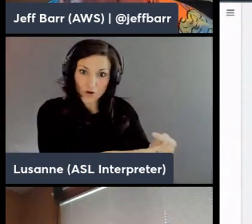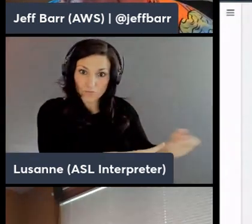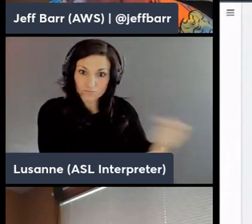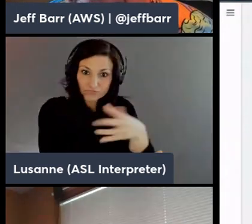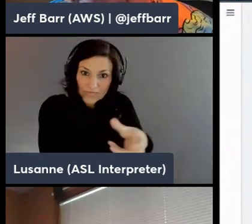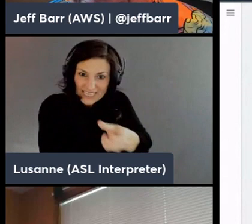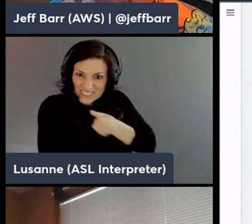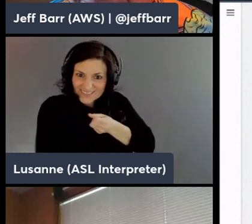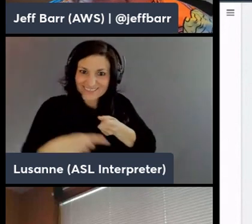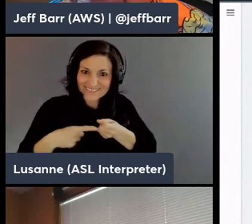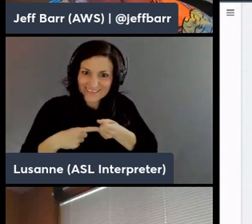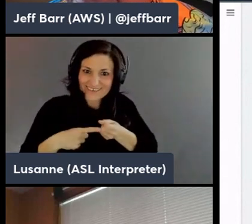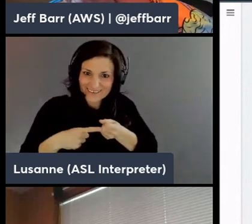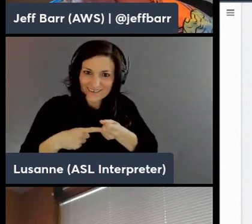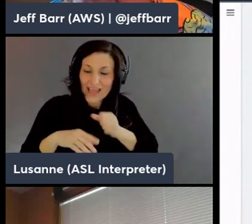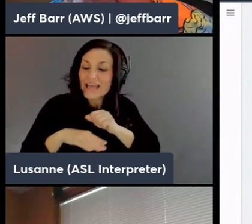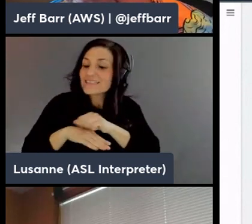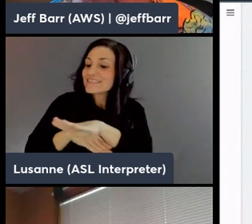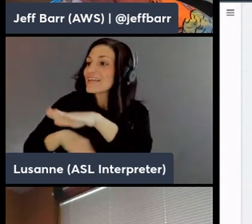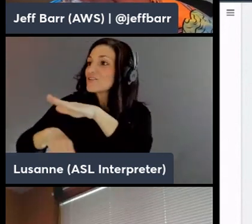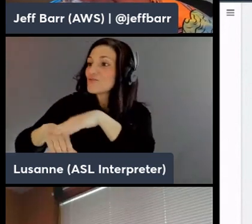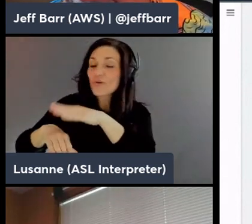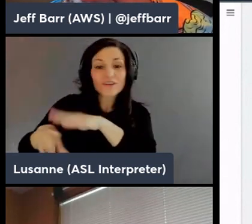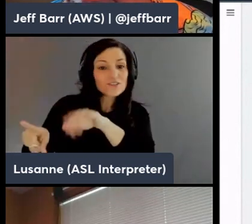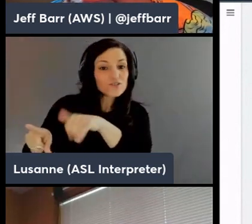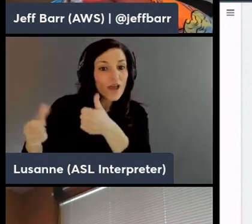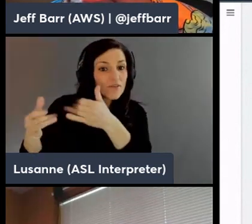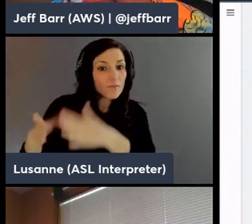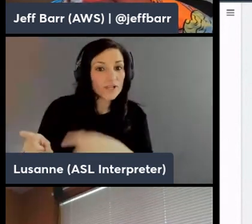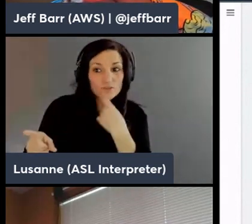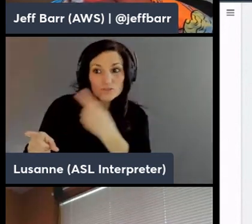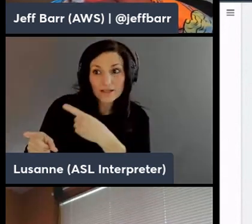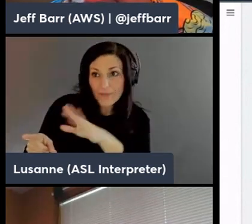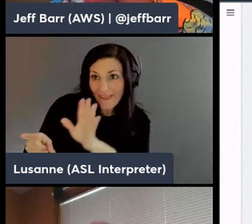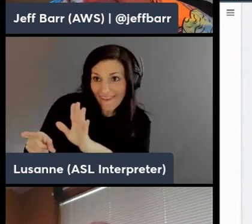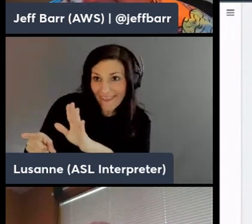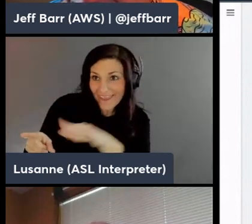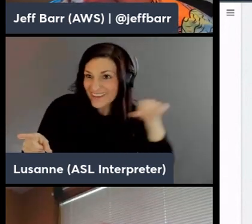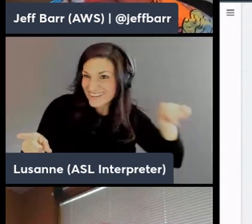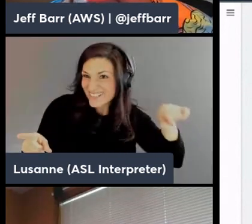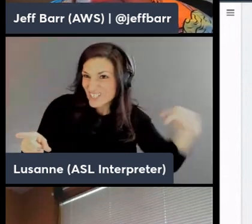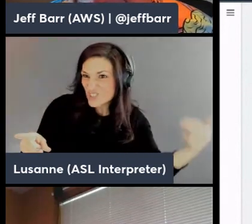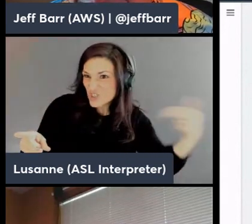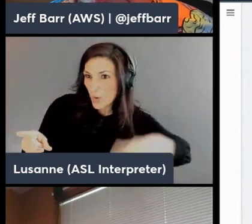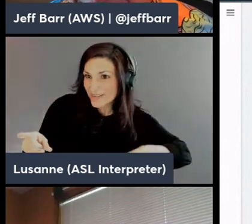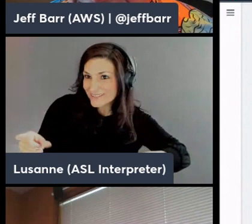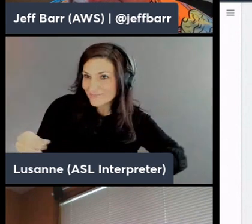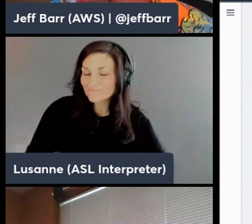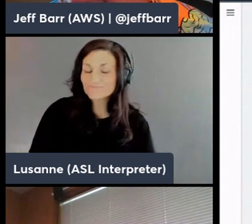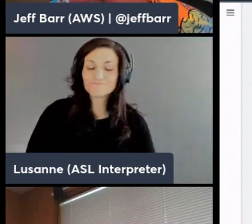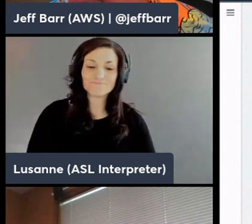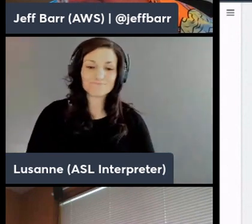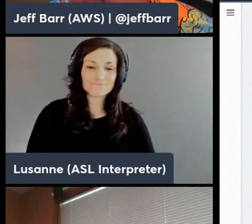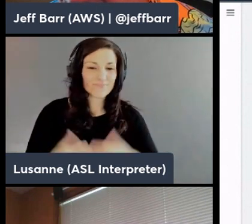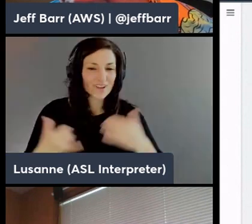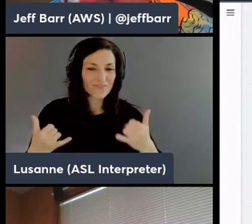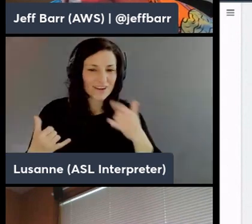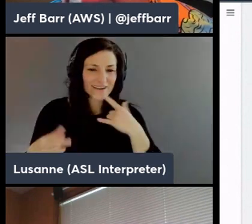I sent a notification to the other player to tell them, 'Hey, someone just joined,'" and right now, our names are just Player One and Player Two,